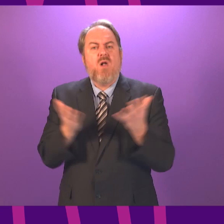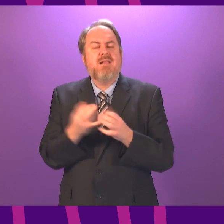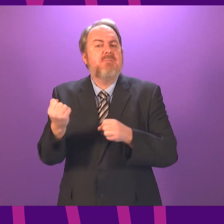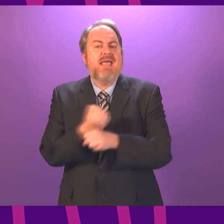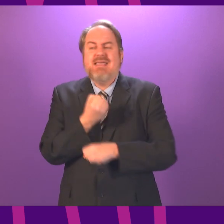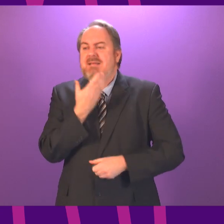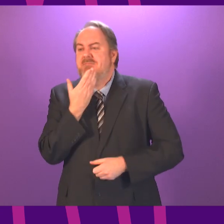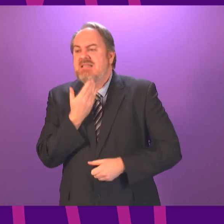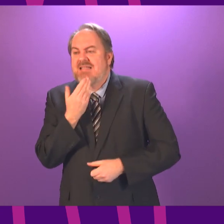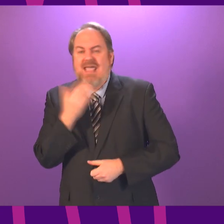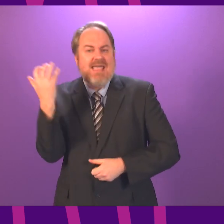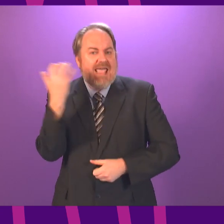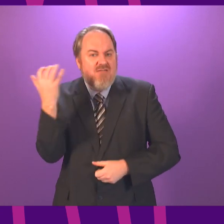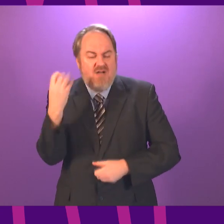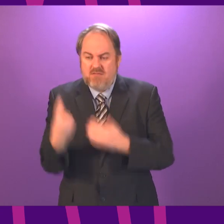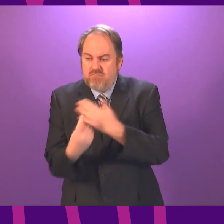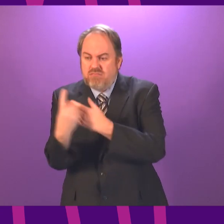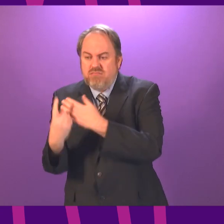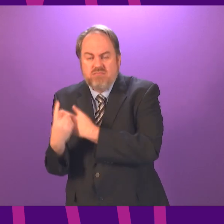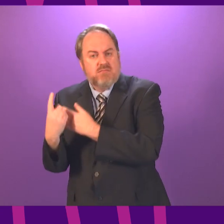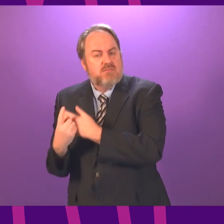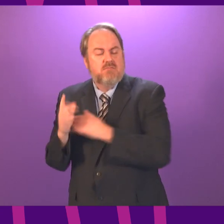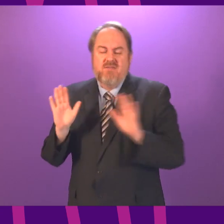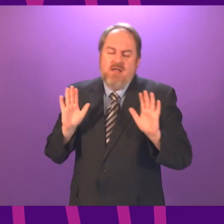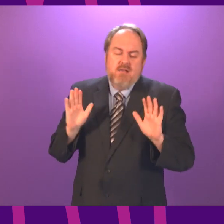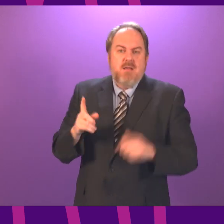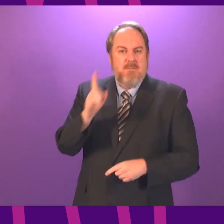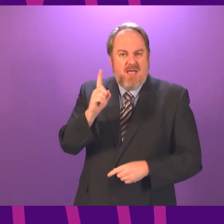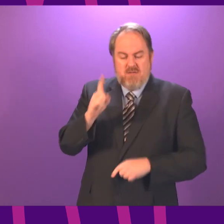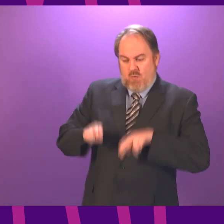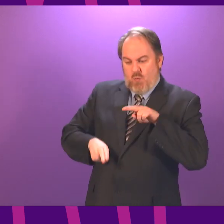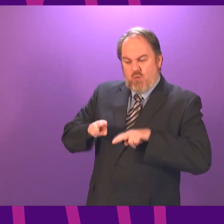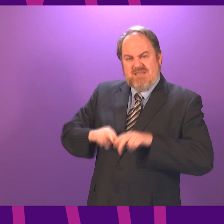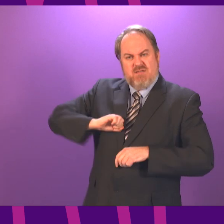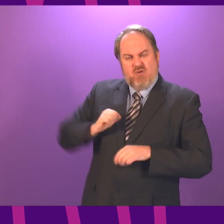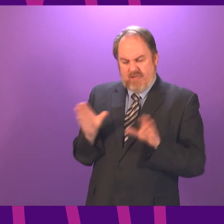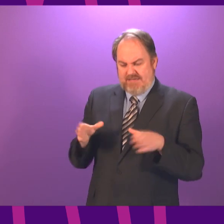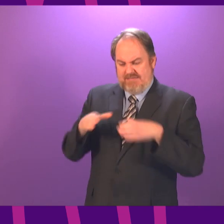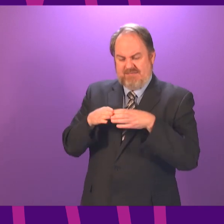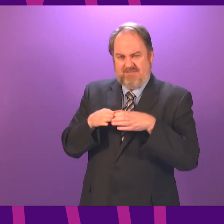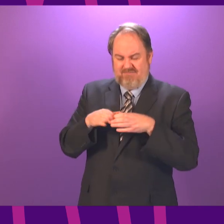pandemic, but today’s report by Audit Scotland identifies a lack of preparedness, on the